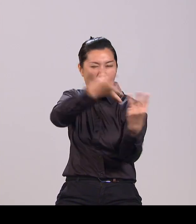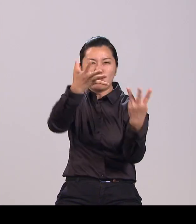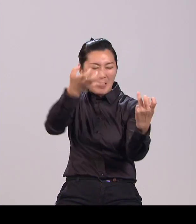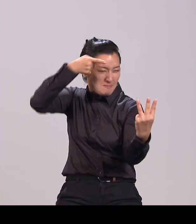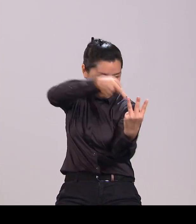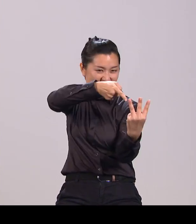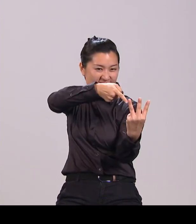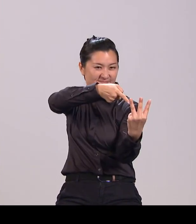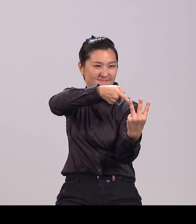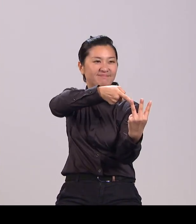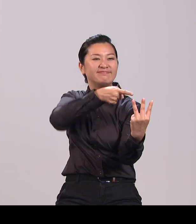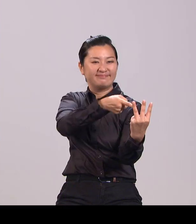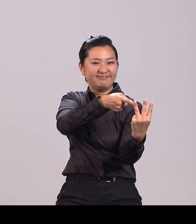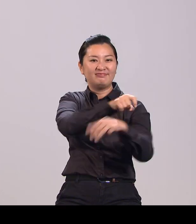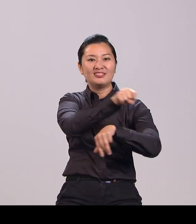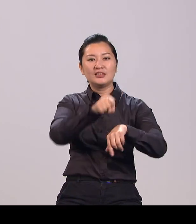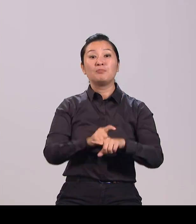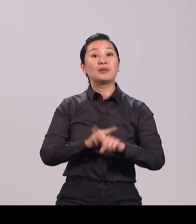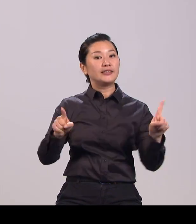Now, speaking as a former artilleryman,